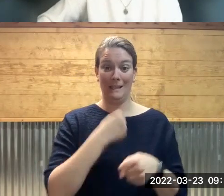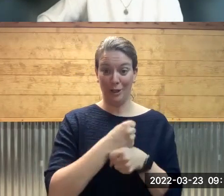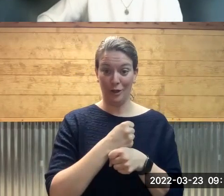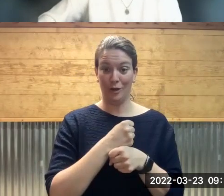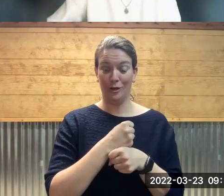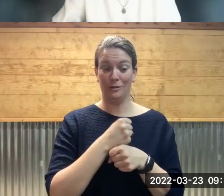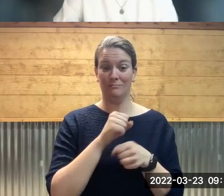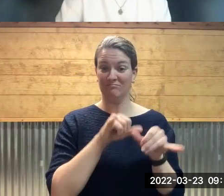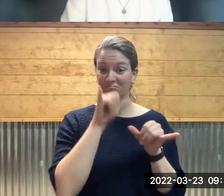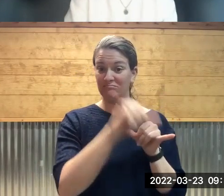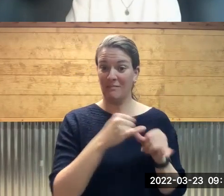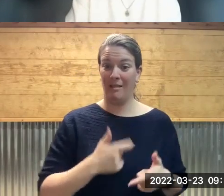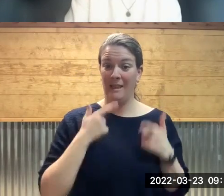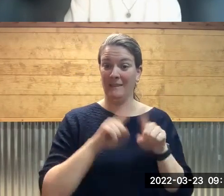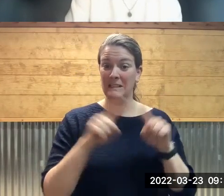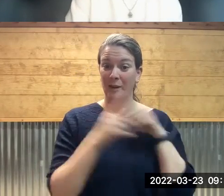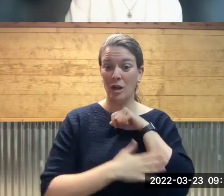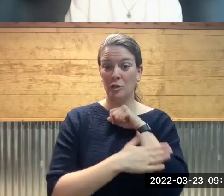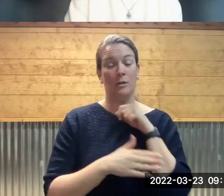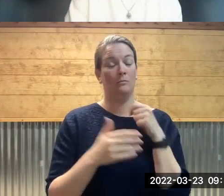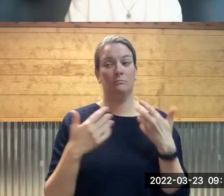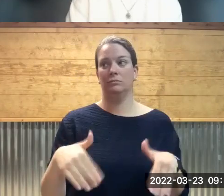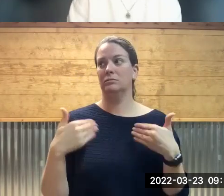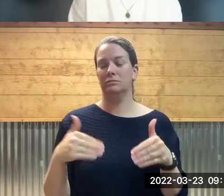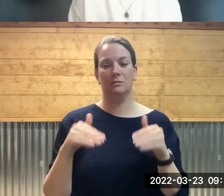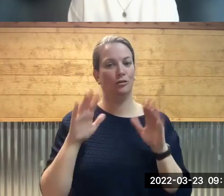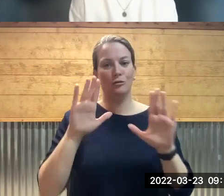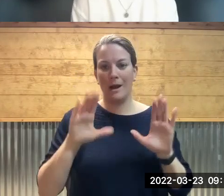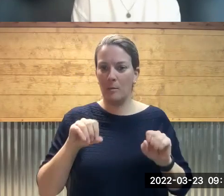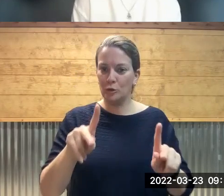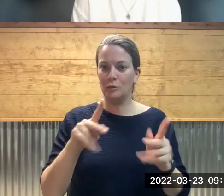It was completely something new and just a great opportunity, new friendships named culture.